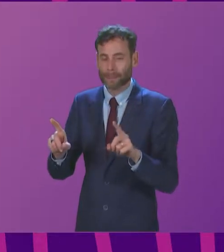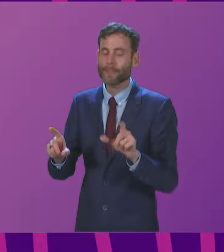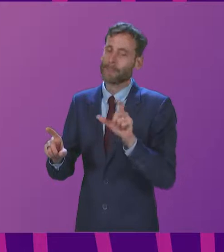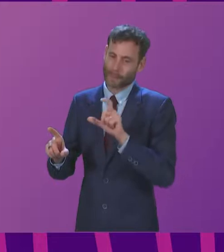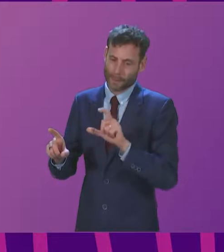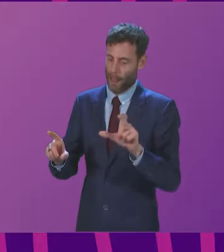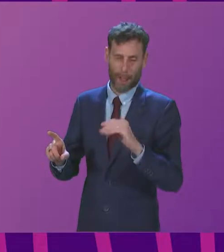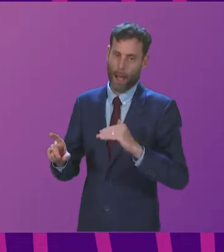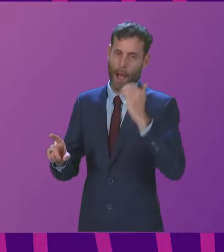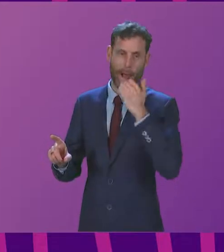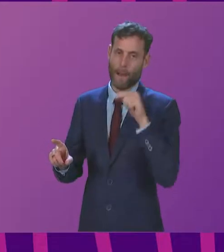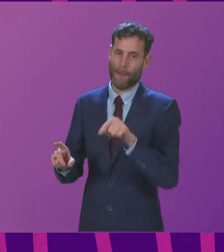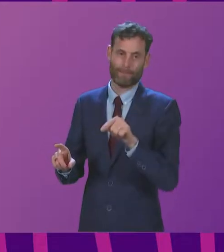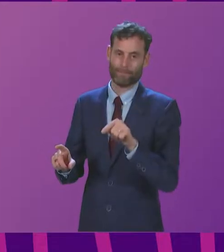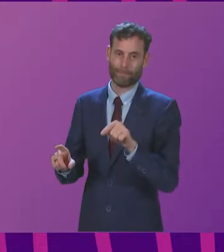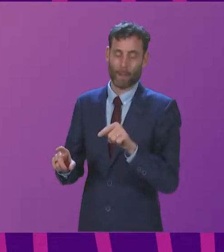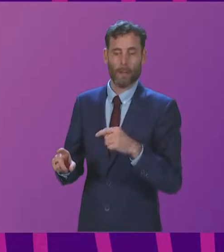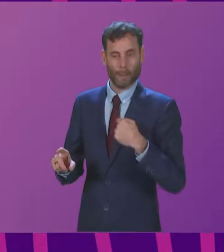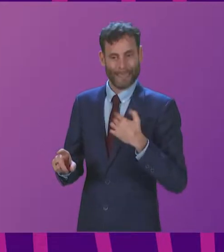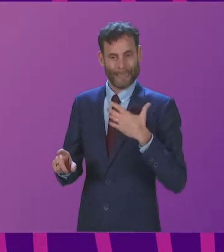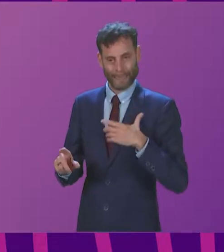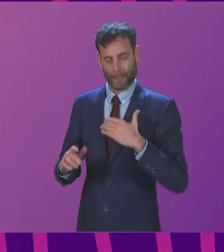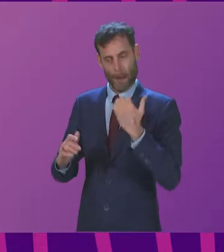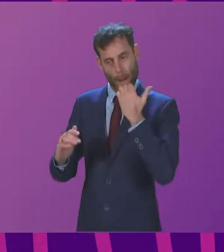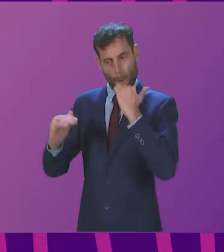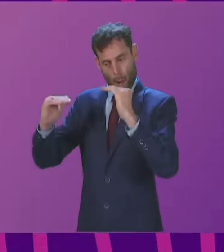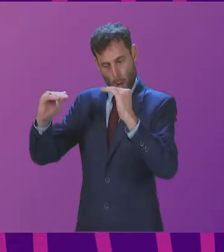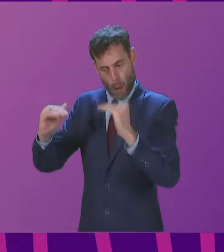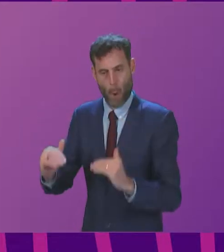too high and are higher than we would want them to be. All of that is putting significant and